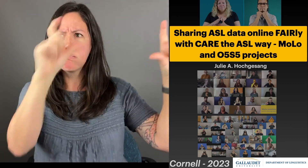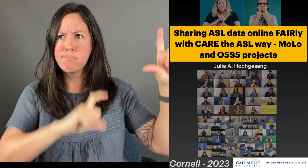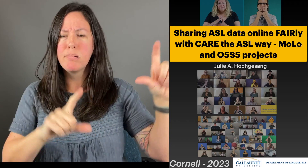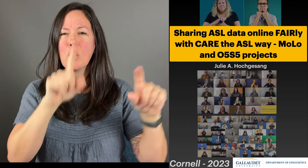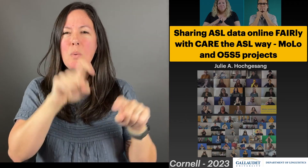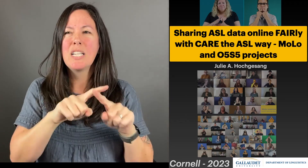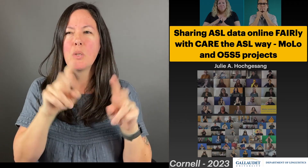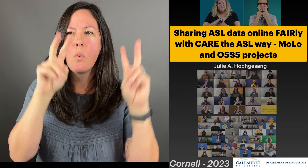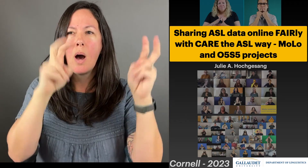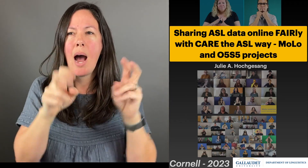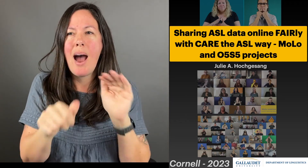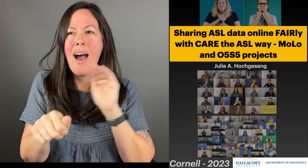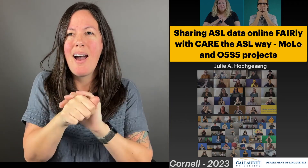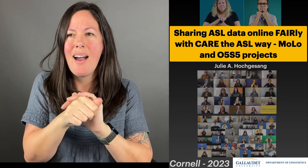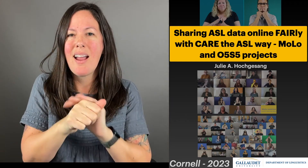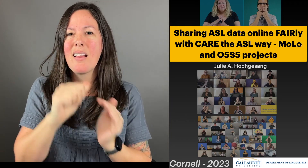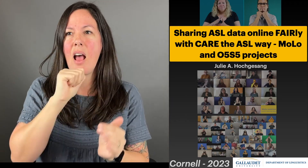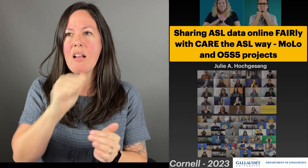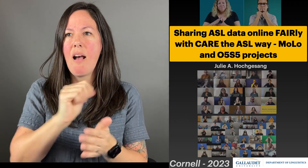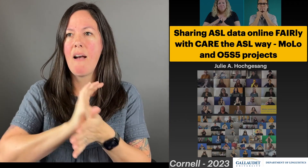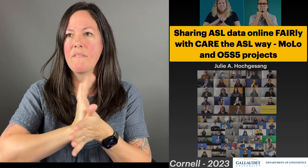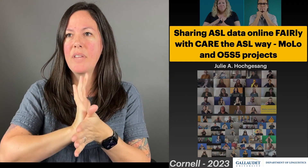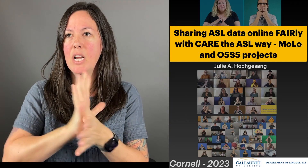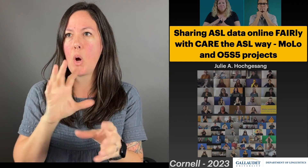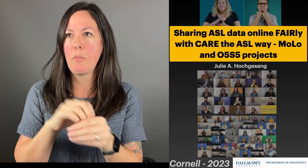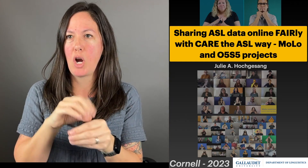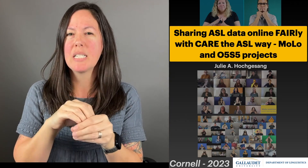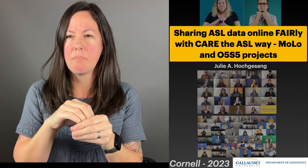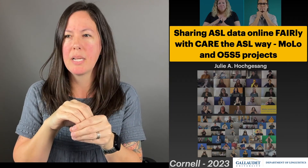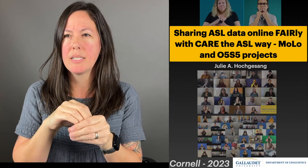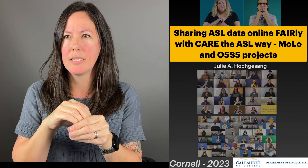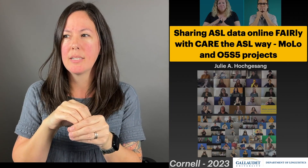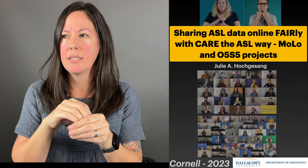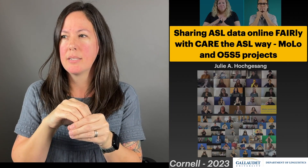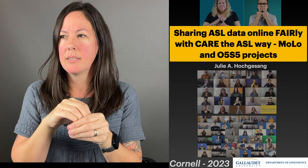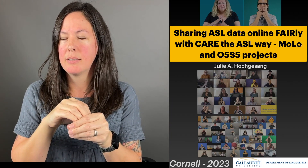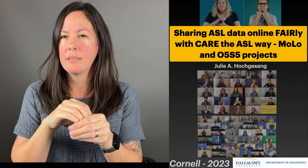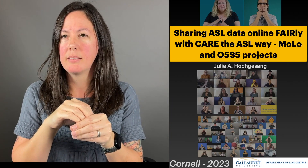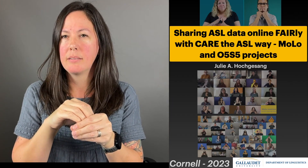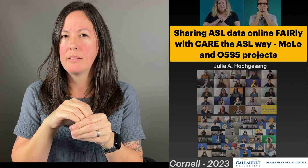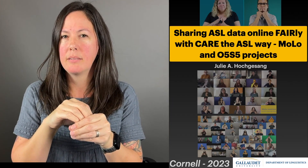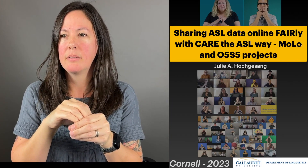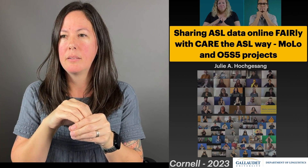Okay, again, if you have multiple squares on your screen, you can and you need to get rid of those please